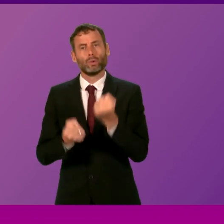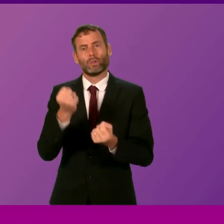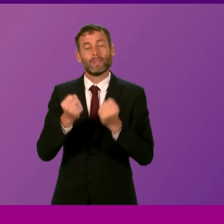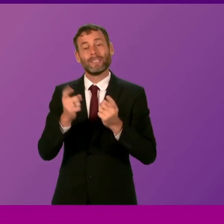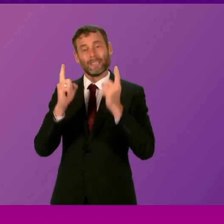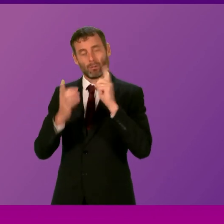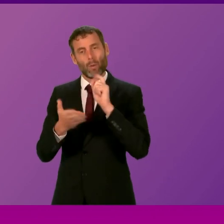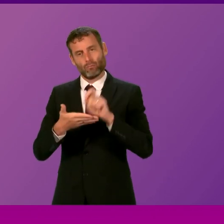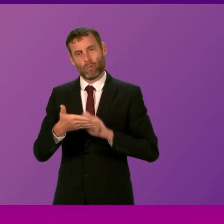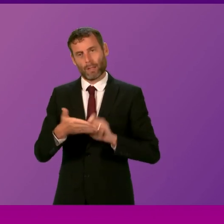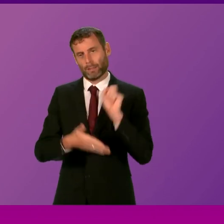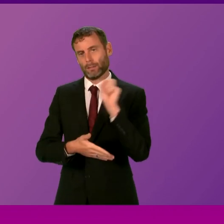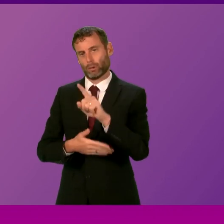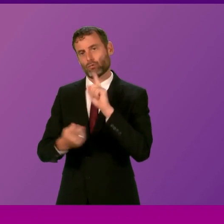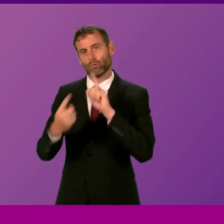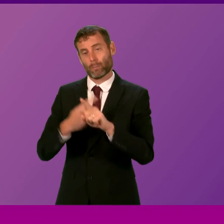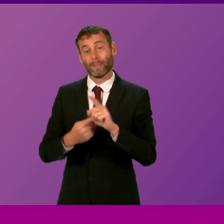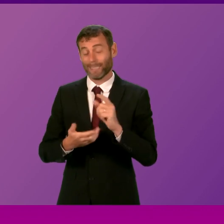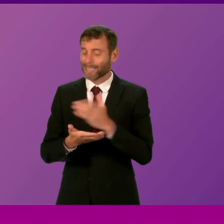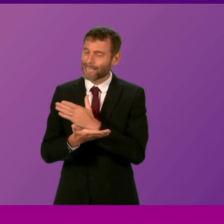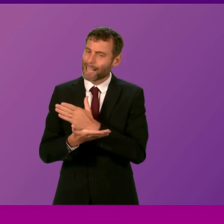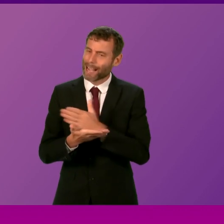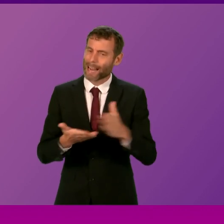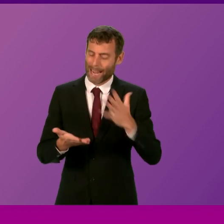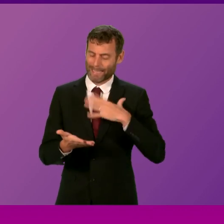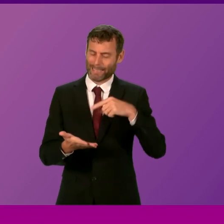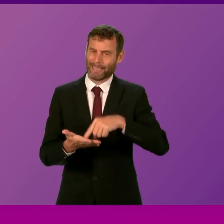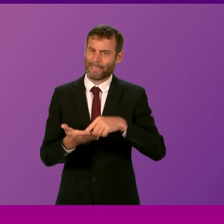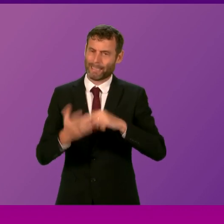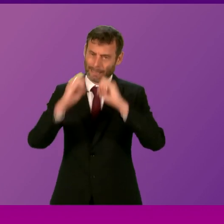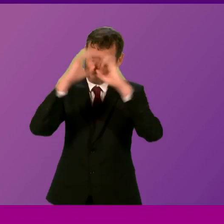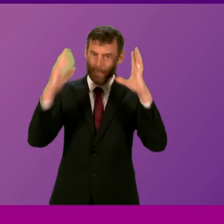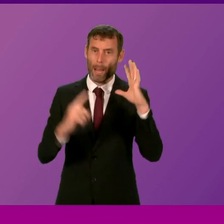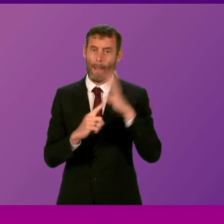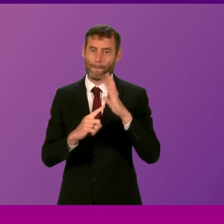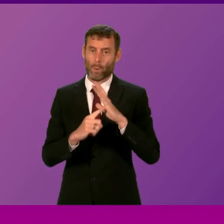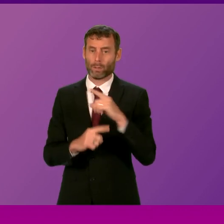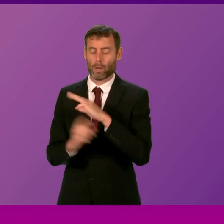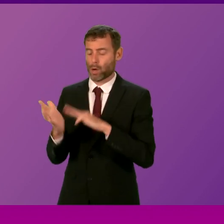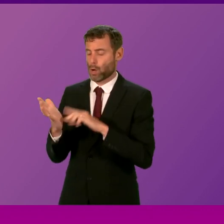the member, because it is important that there should be clarity on the matter— Let us hear the Deputy First Minister.